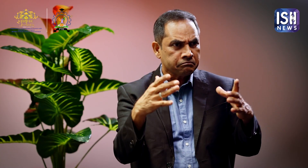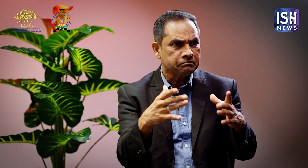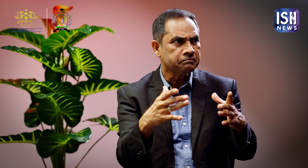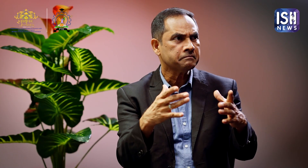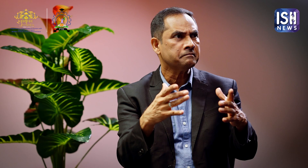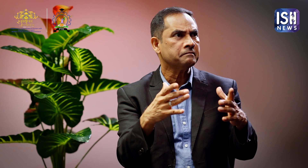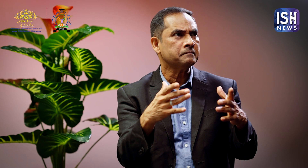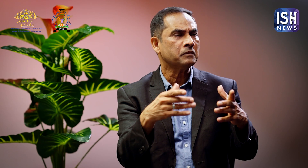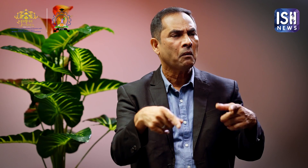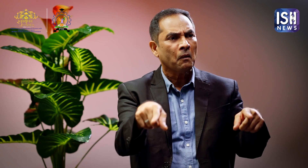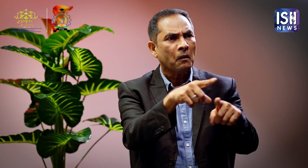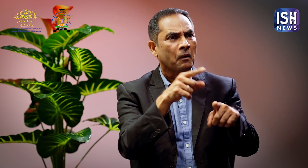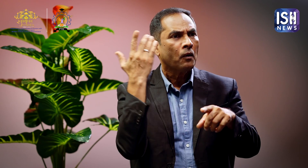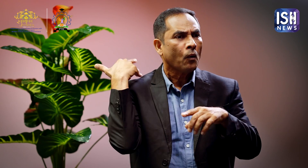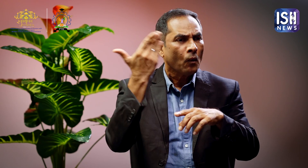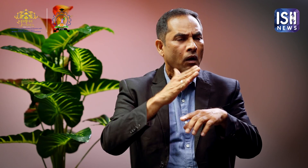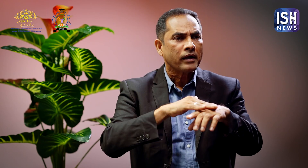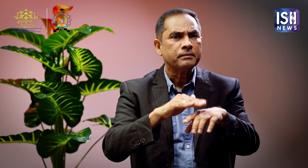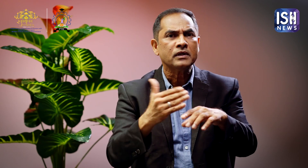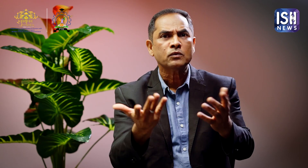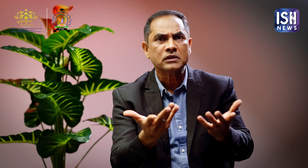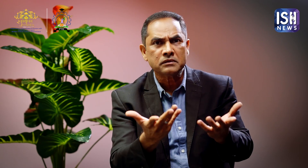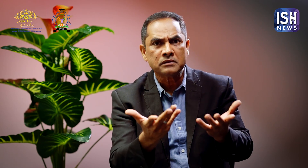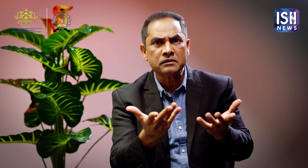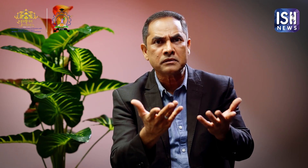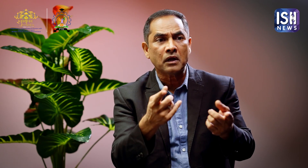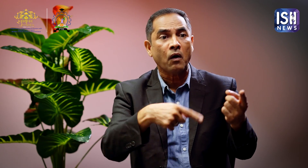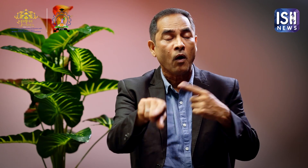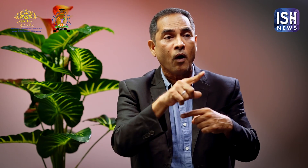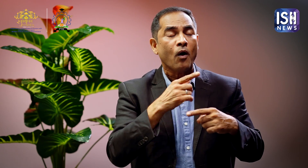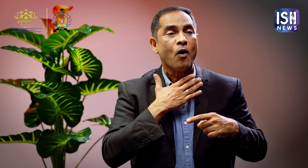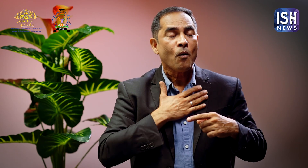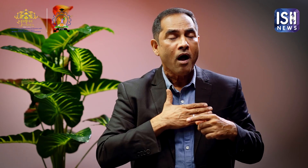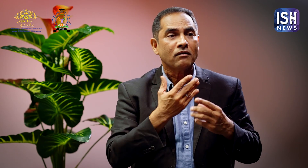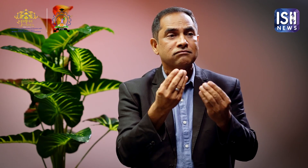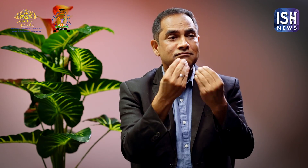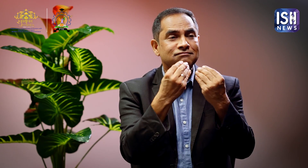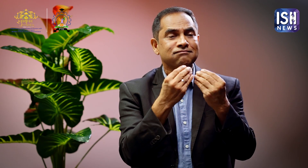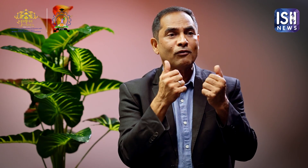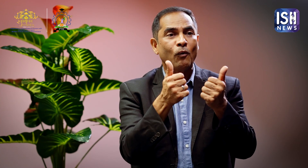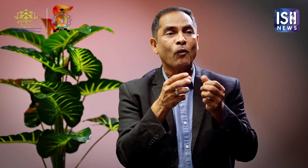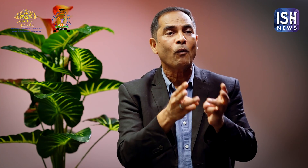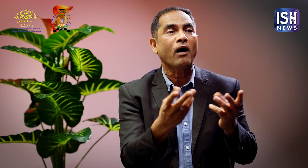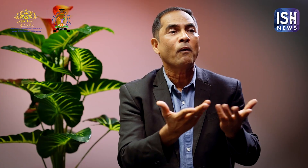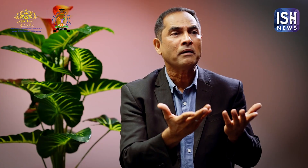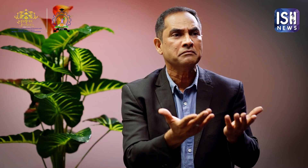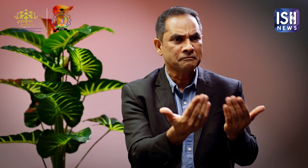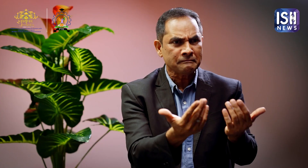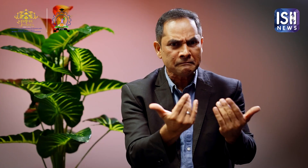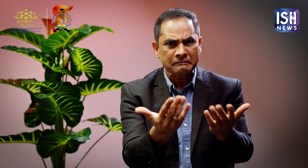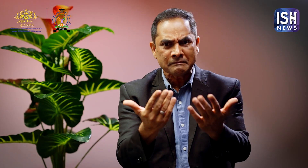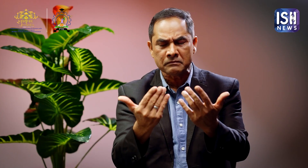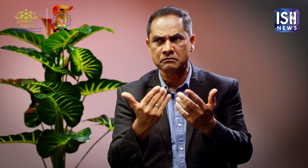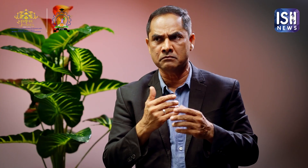Bring them into meetings, listen to their experiences, and gather their ideas about the best teaching methods.